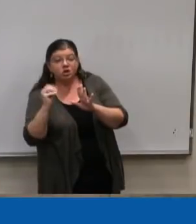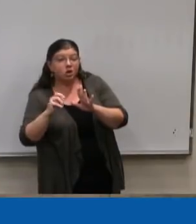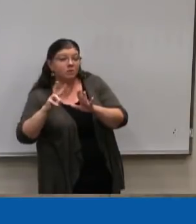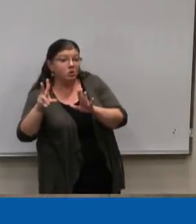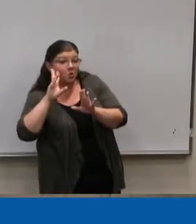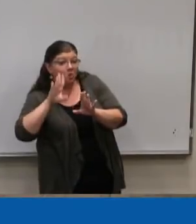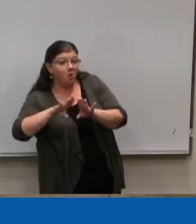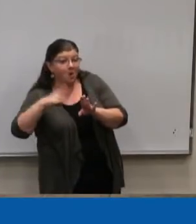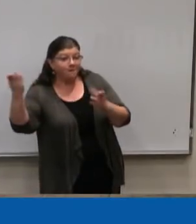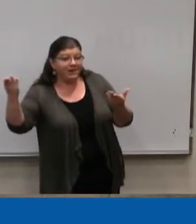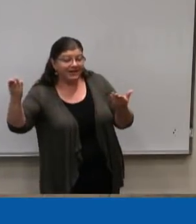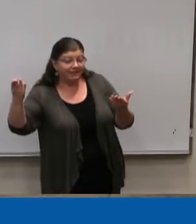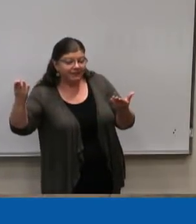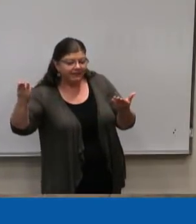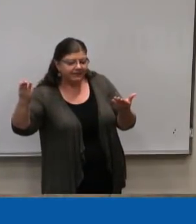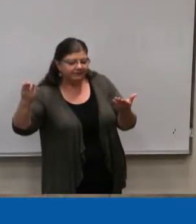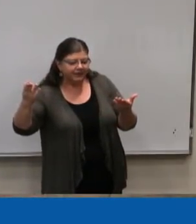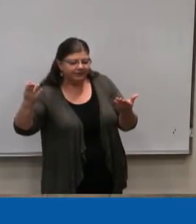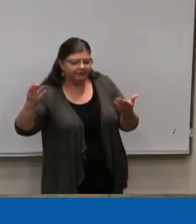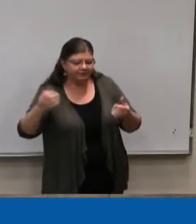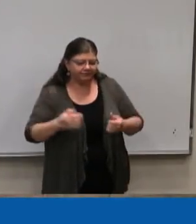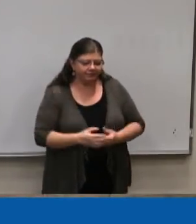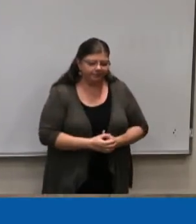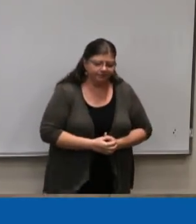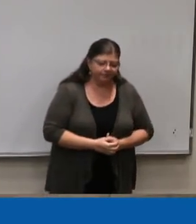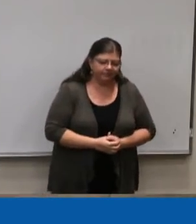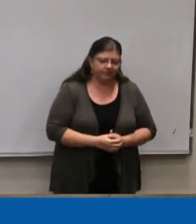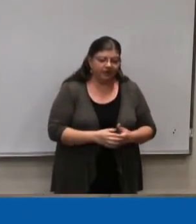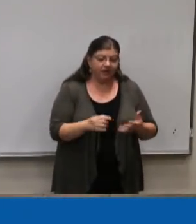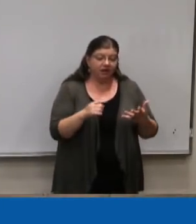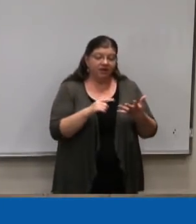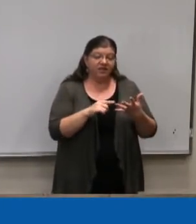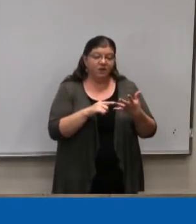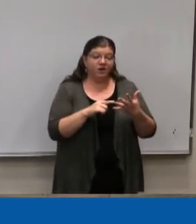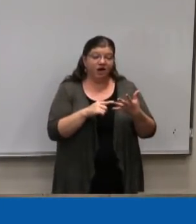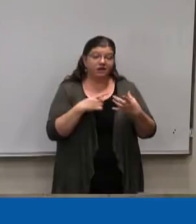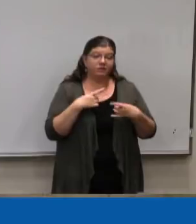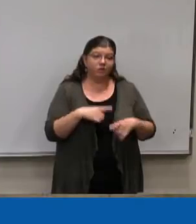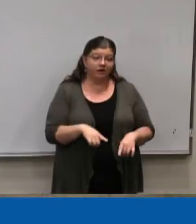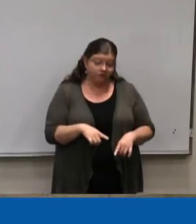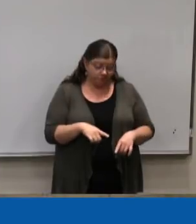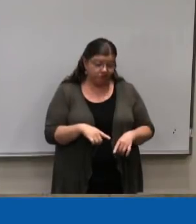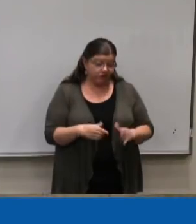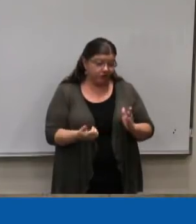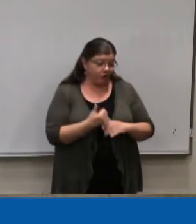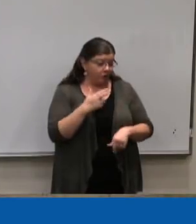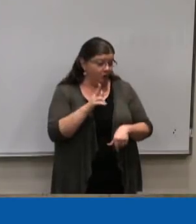Then we got a little bit depressed. ?Like and if this is the new normal, this isn't what we signed up for.?